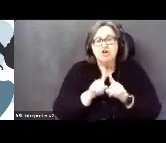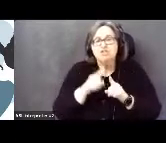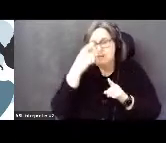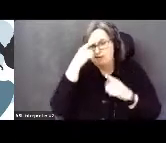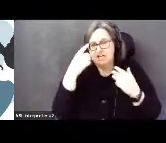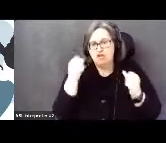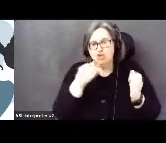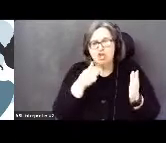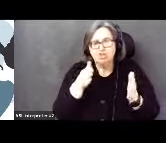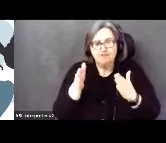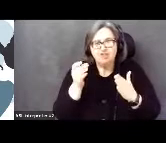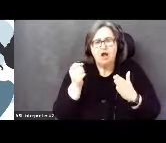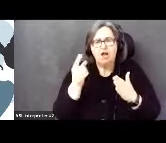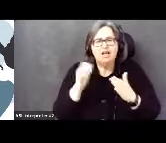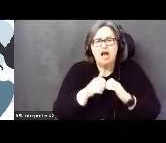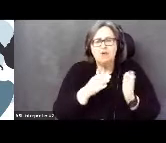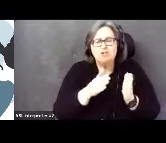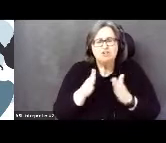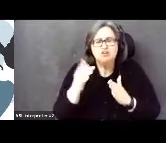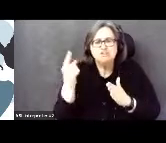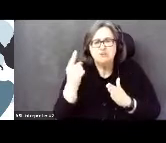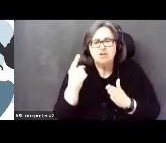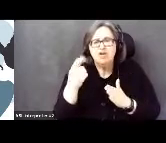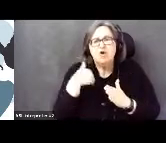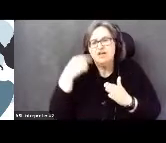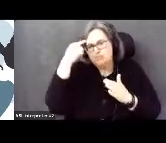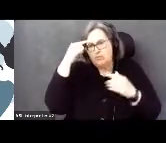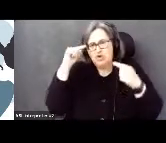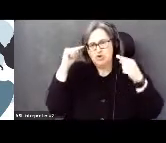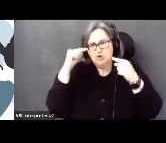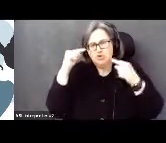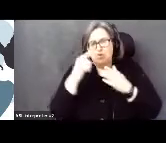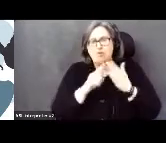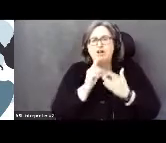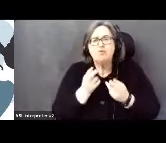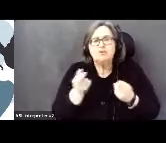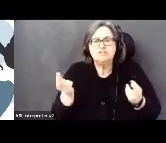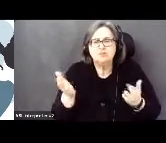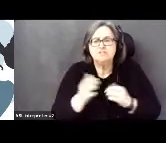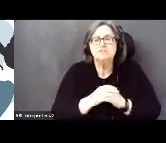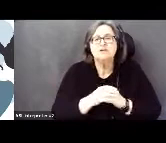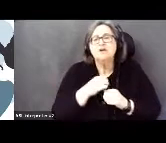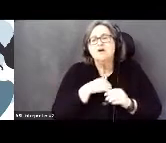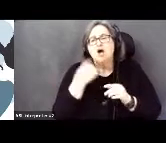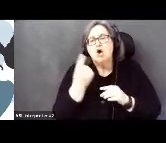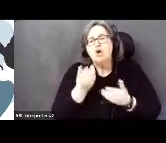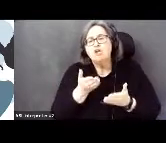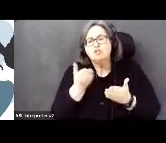and understanding how can we divert somebody who has a brain injury and what are those resources. I always suggest to people I